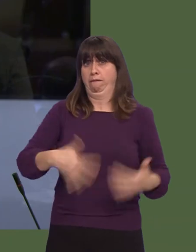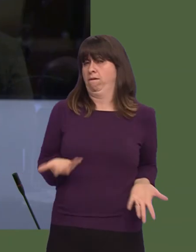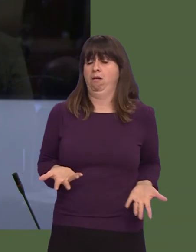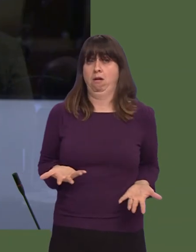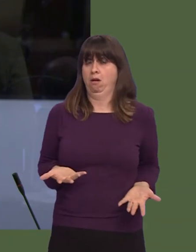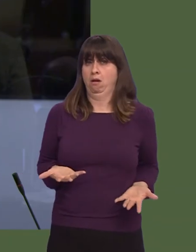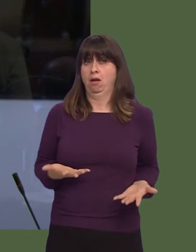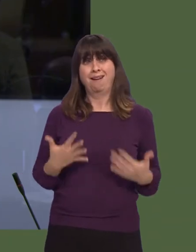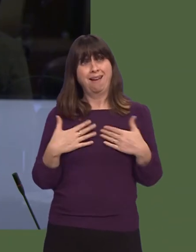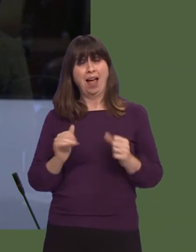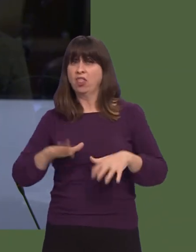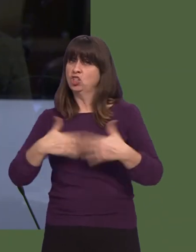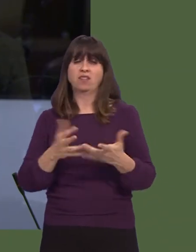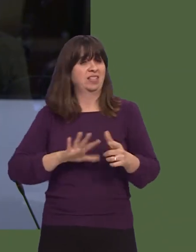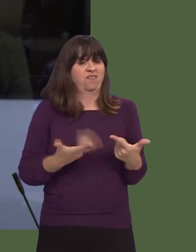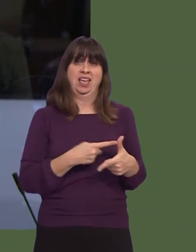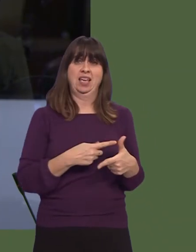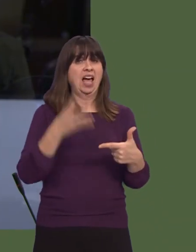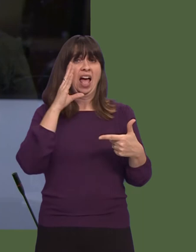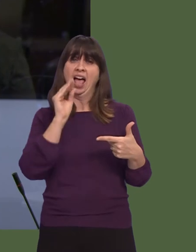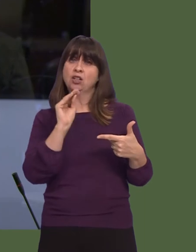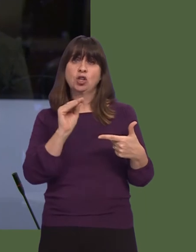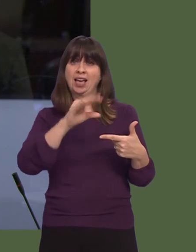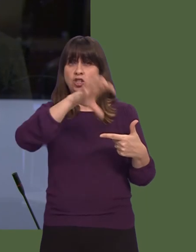health services. We haven't got the education facilities, and there aren't places in the